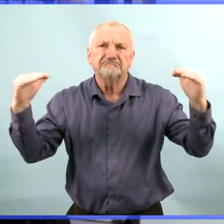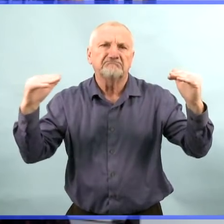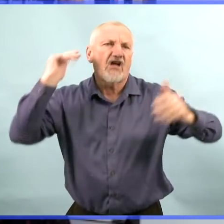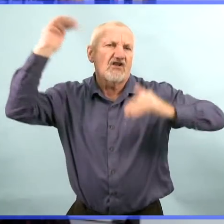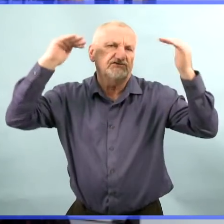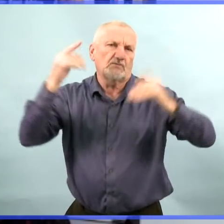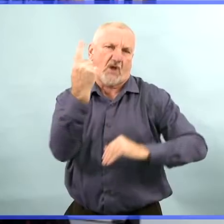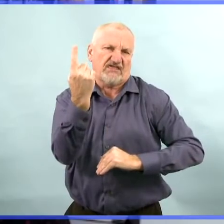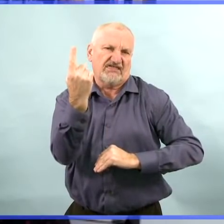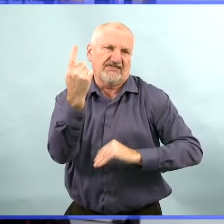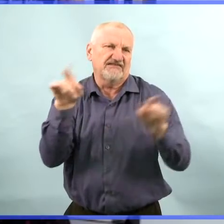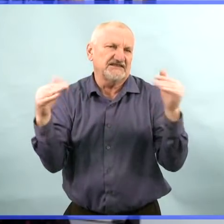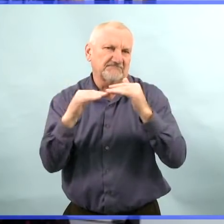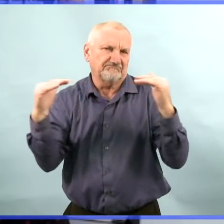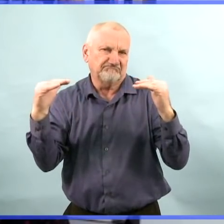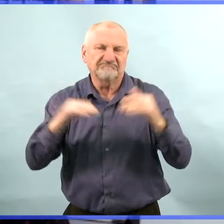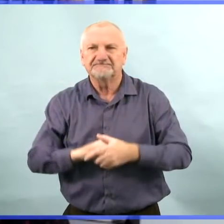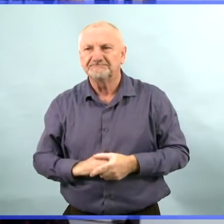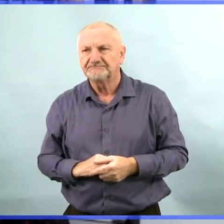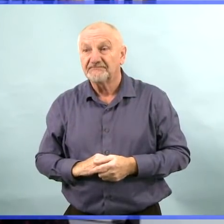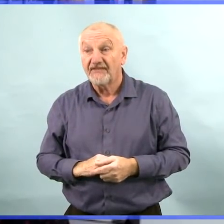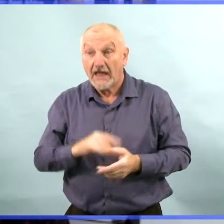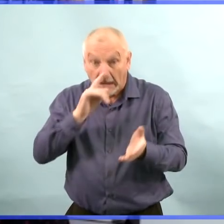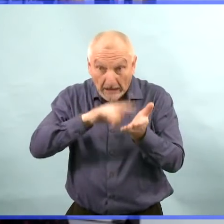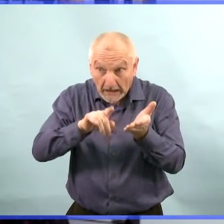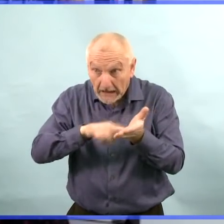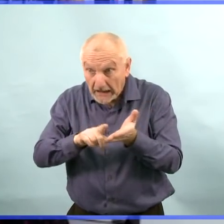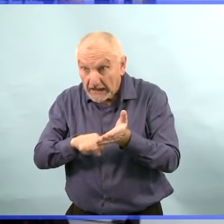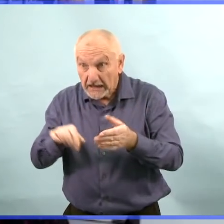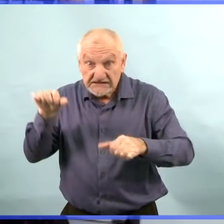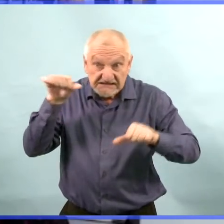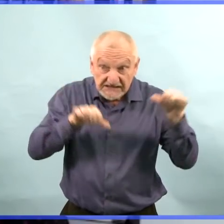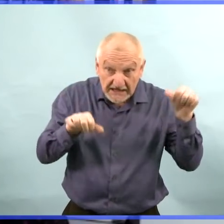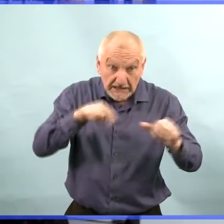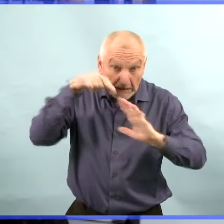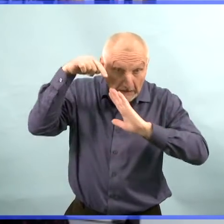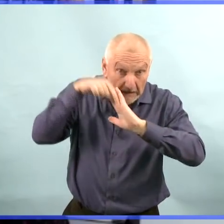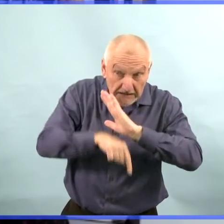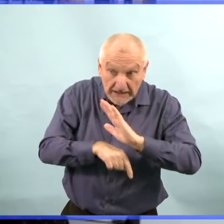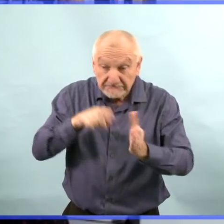the safety of the vaccine is not being disputed by any of our medical or scientific authorities